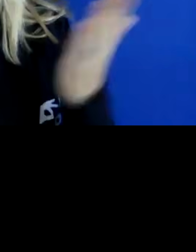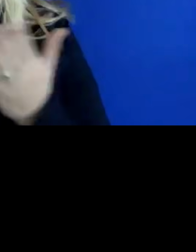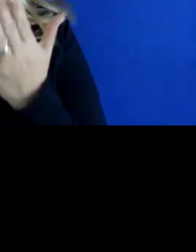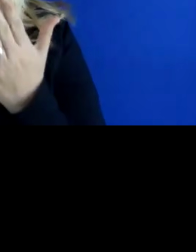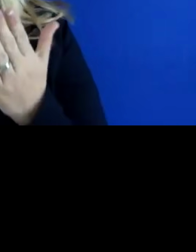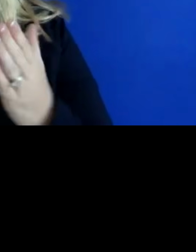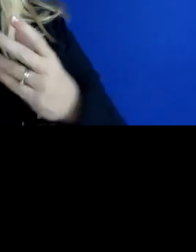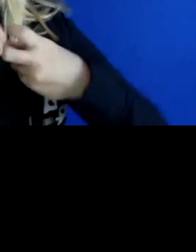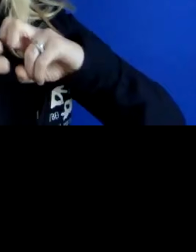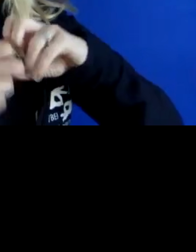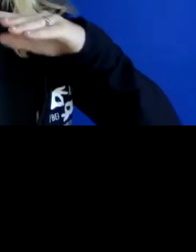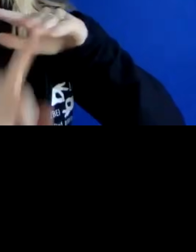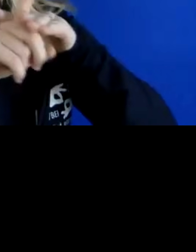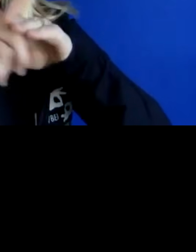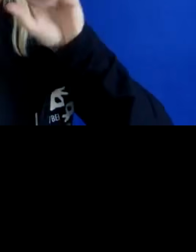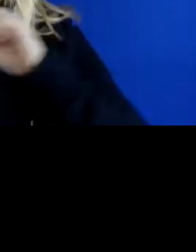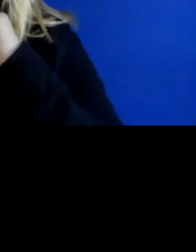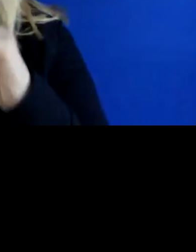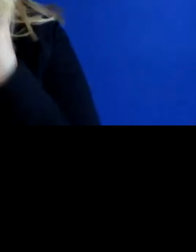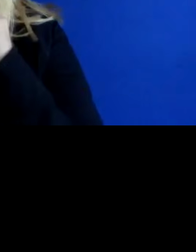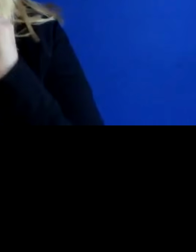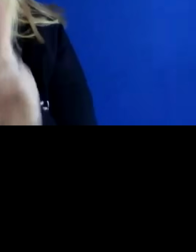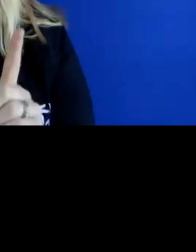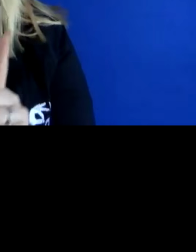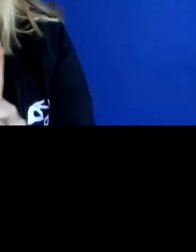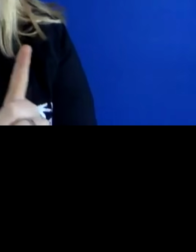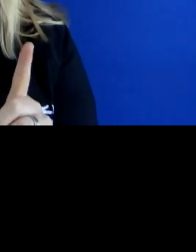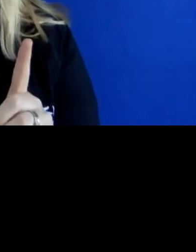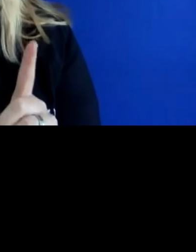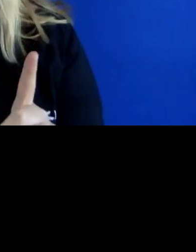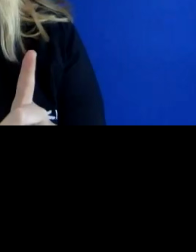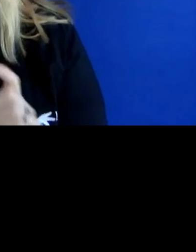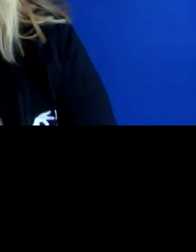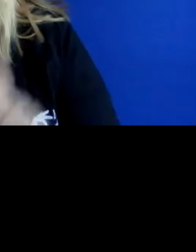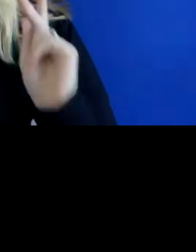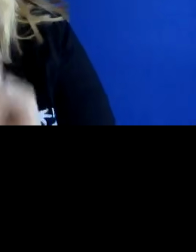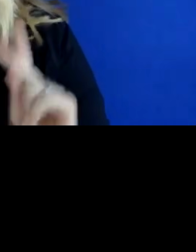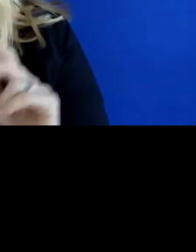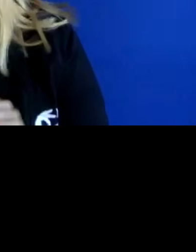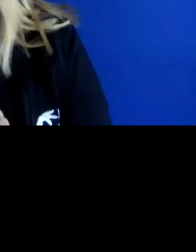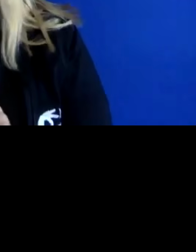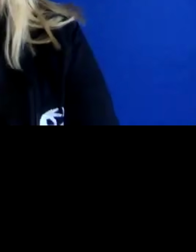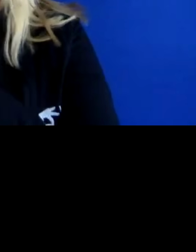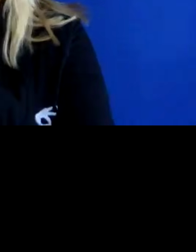especially for disabled people -- we don't need to rely on some company. So it's corporated, it has some patents, let's say,